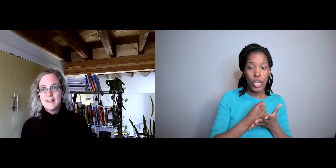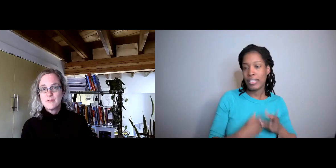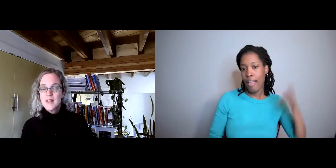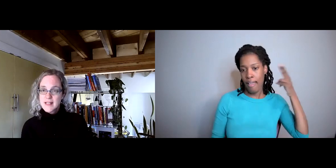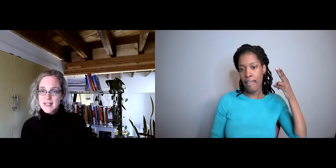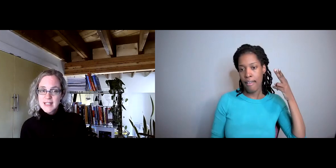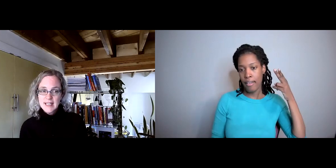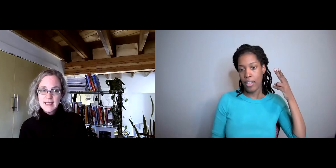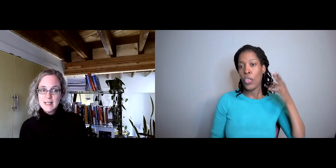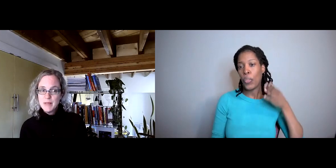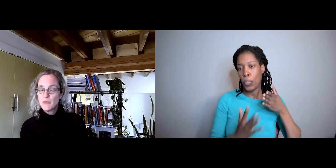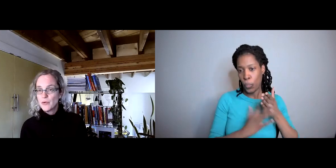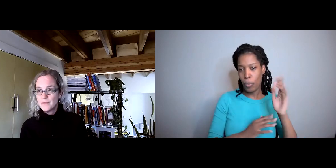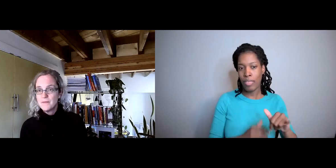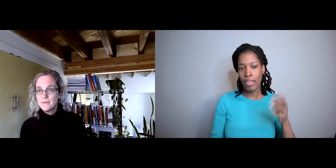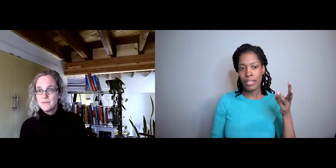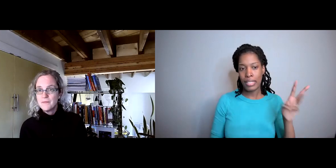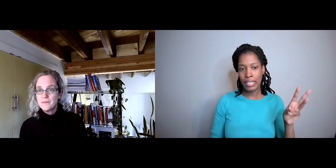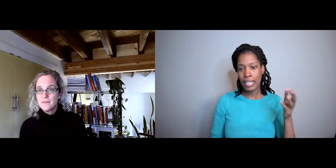Through that 1619 D rule.